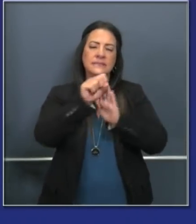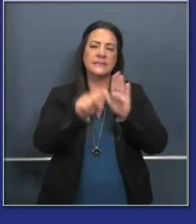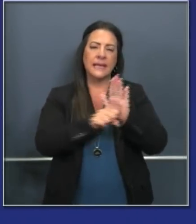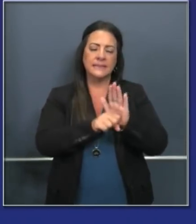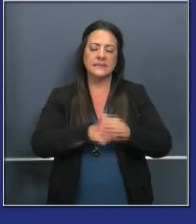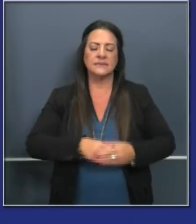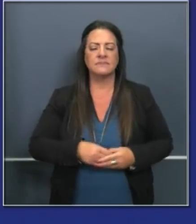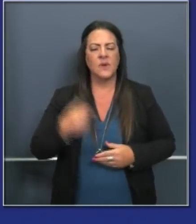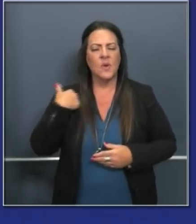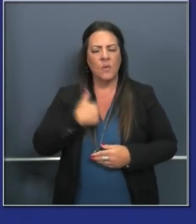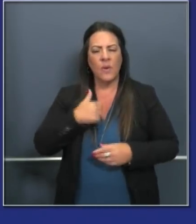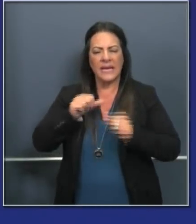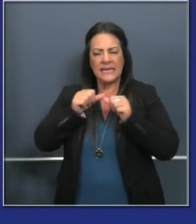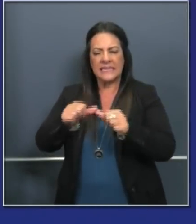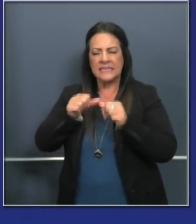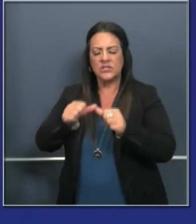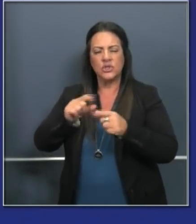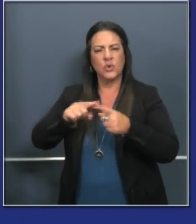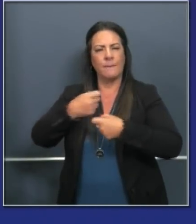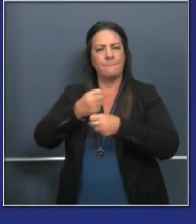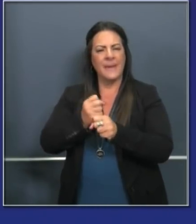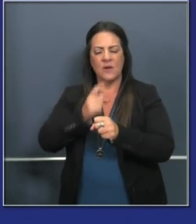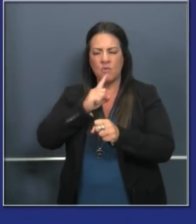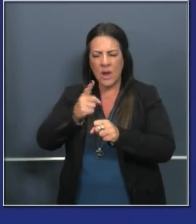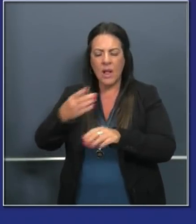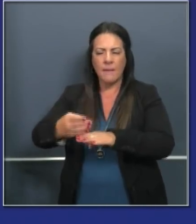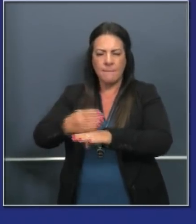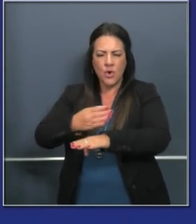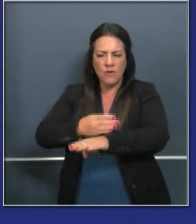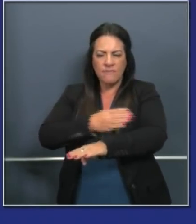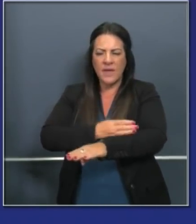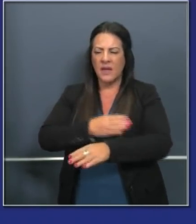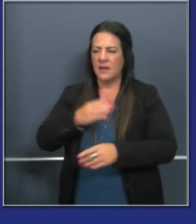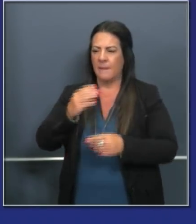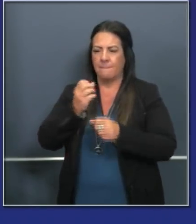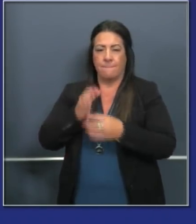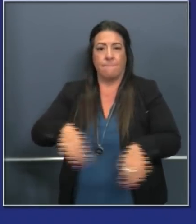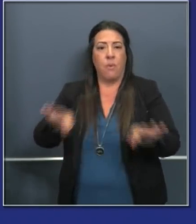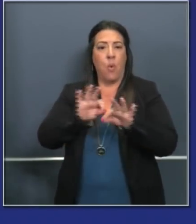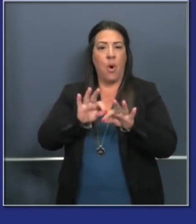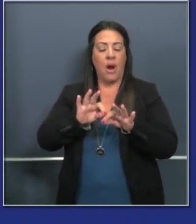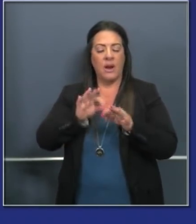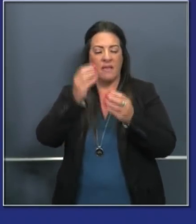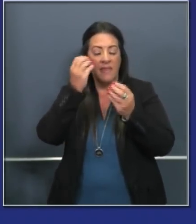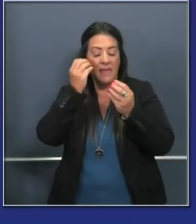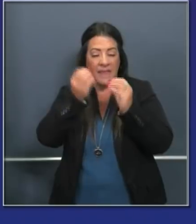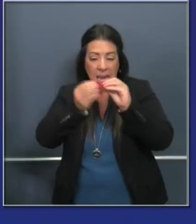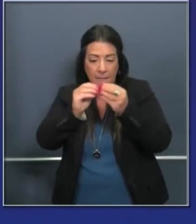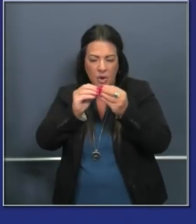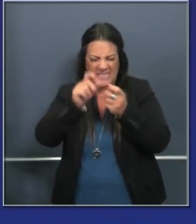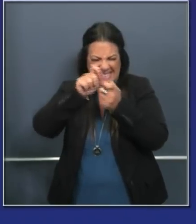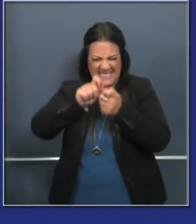TO THE COLLECTIVE EFFORT HERE IN THE STATE OF CALIFORNIA WE WOULD ARGUE ACROSS THE REST OF THE NATION. IN IMPROVING OUR